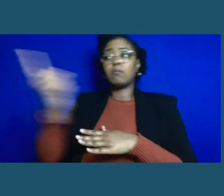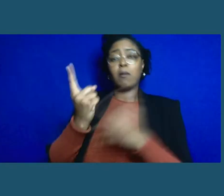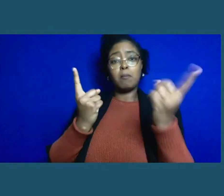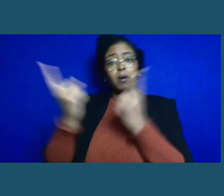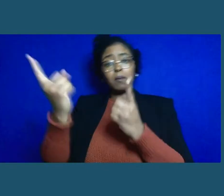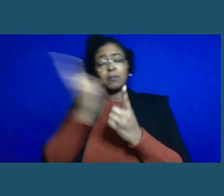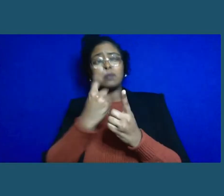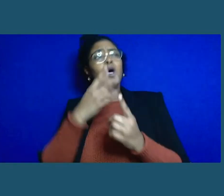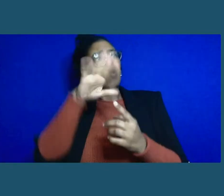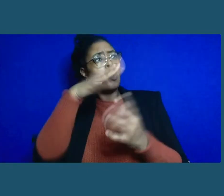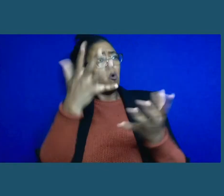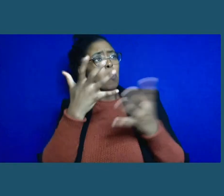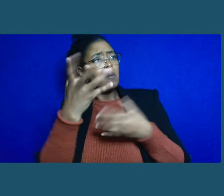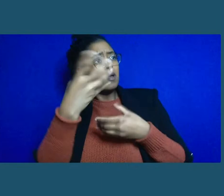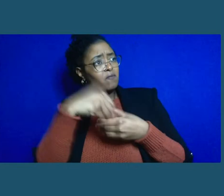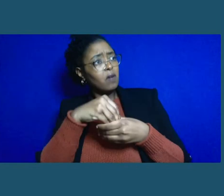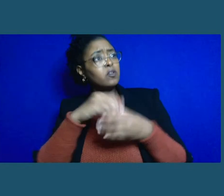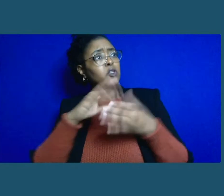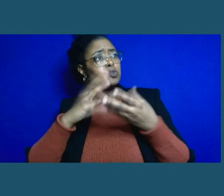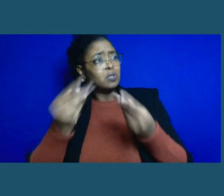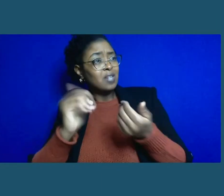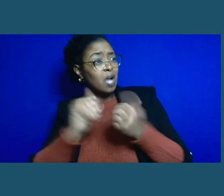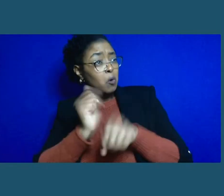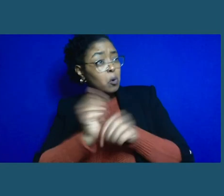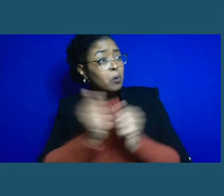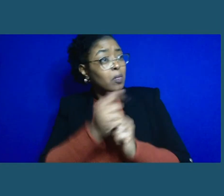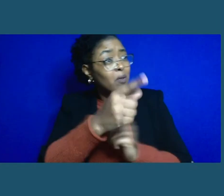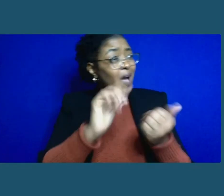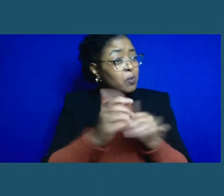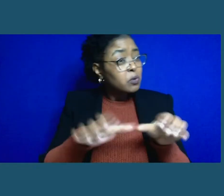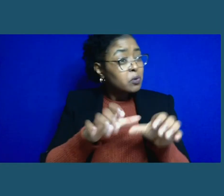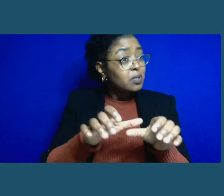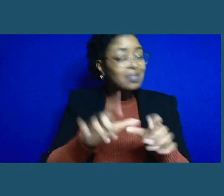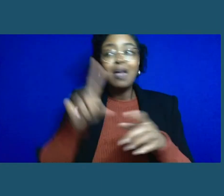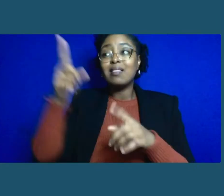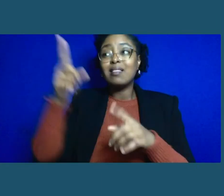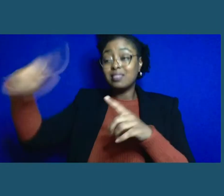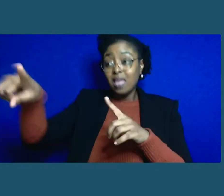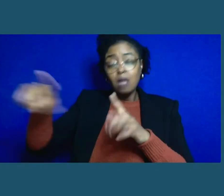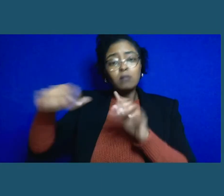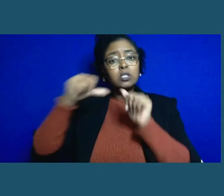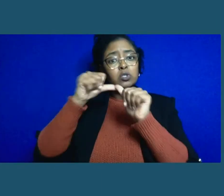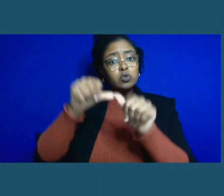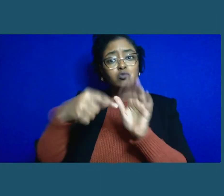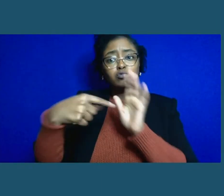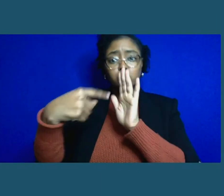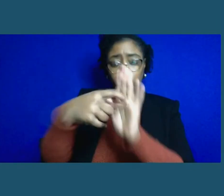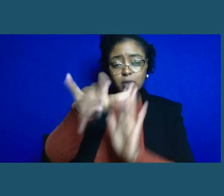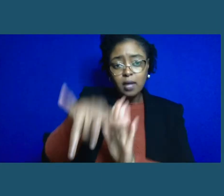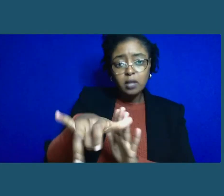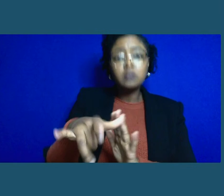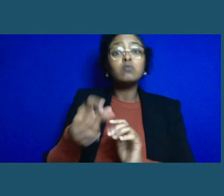do actually feel that for those in our community who come forward and say, you know, we want to be a part of the